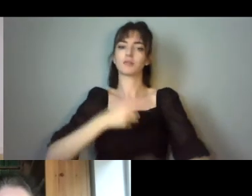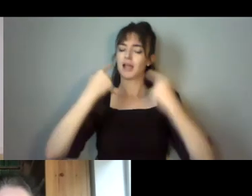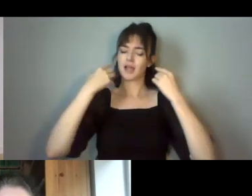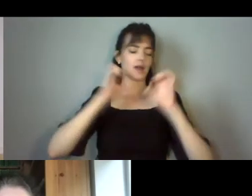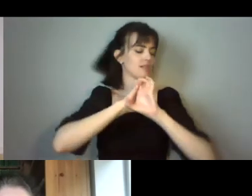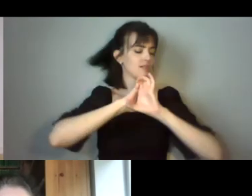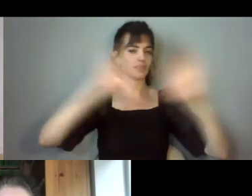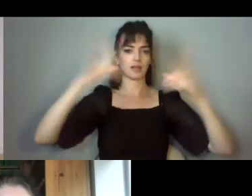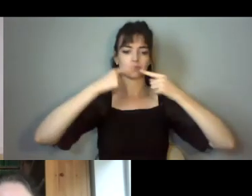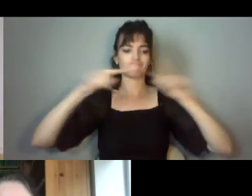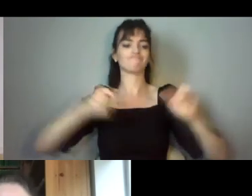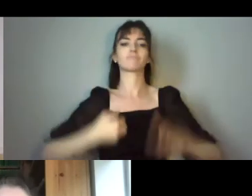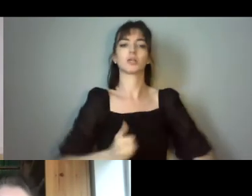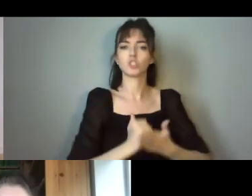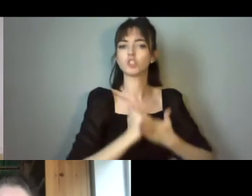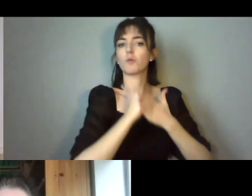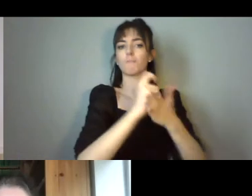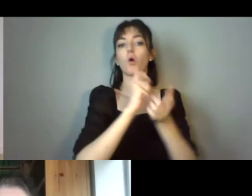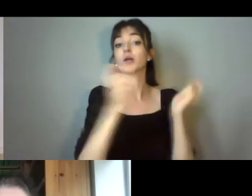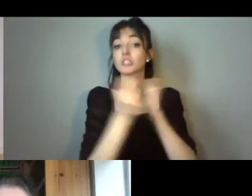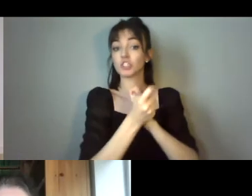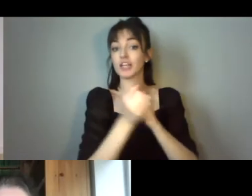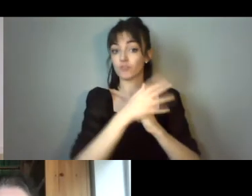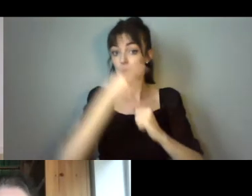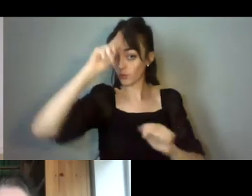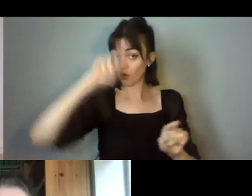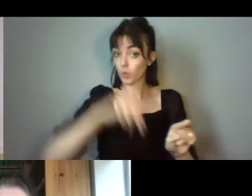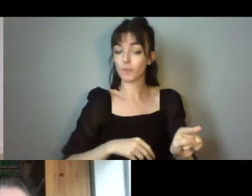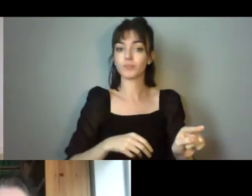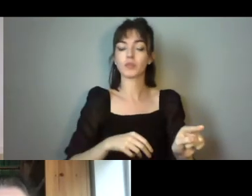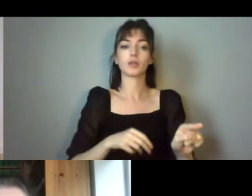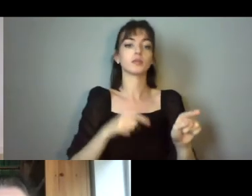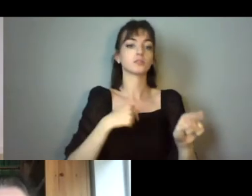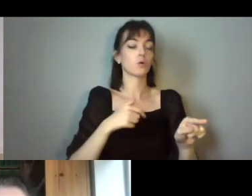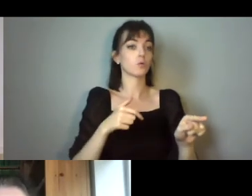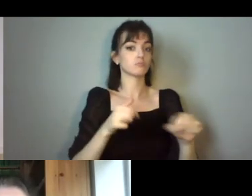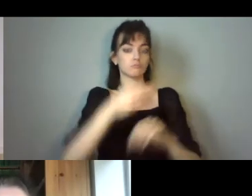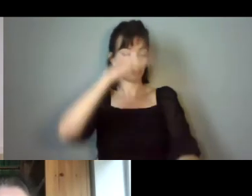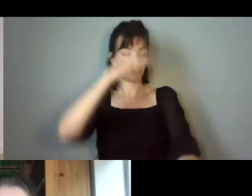supporting the reform in the case of Peru. In the case it has been quite interesting because we got